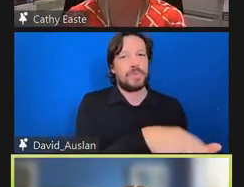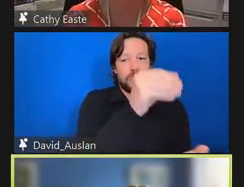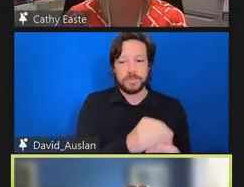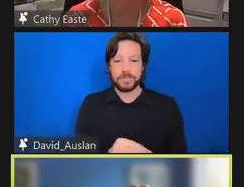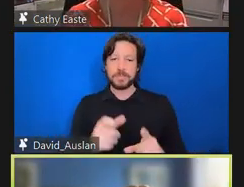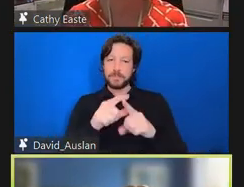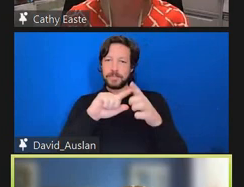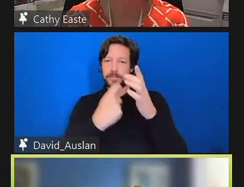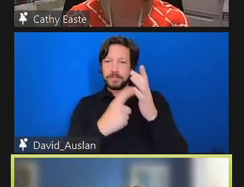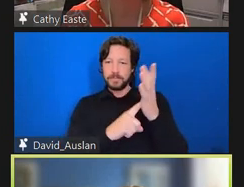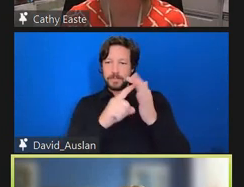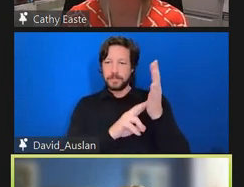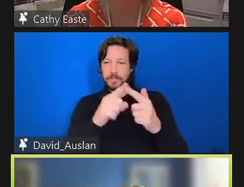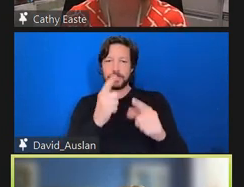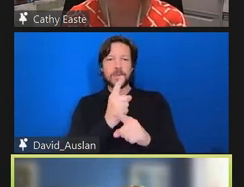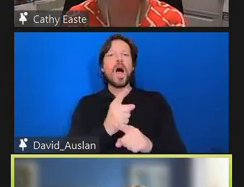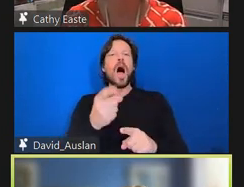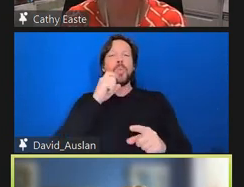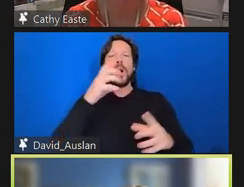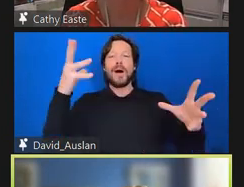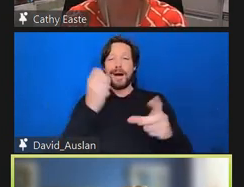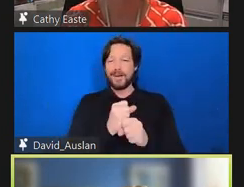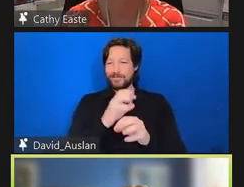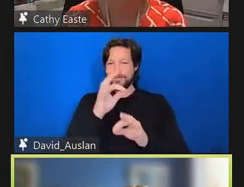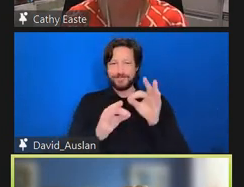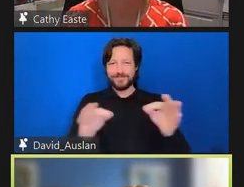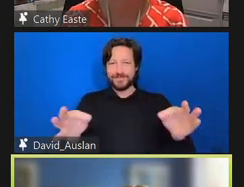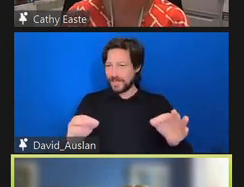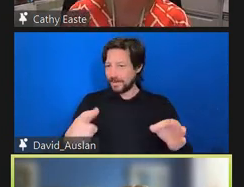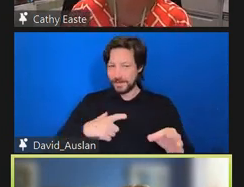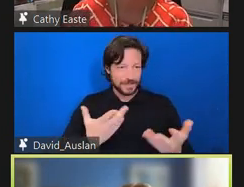Cathy. I'm going to finish it now because I'm aware that David's doing all this on his own,